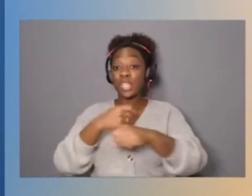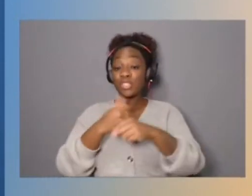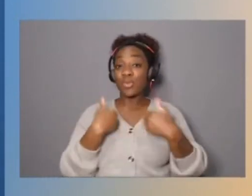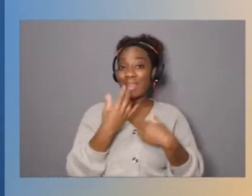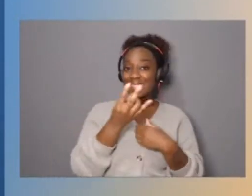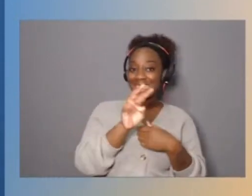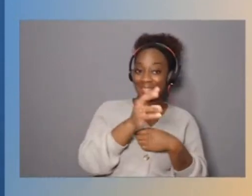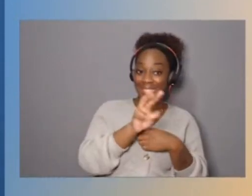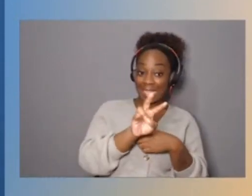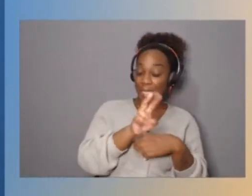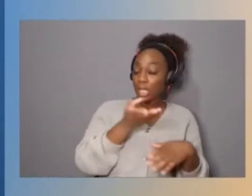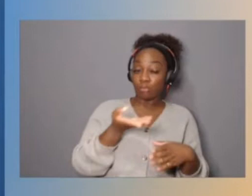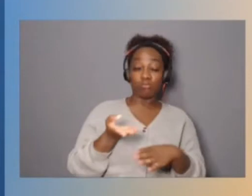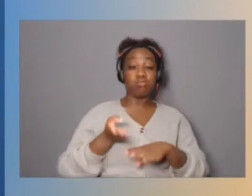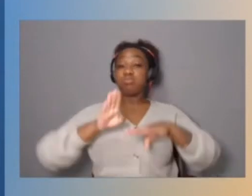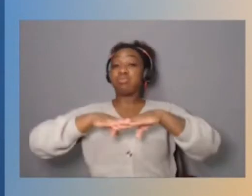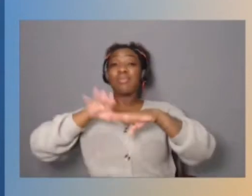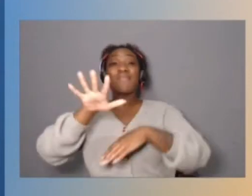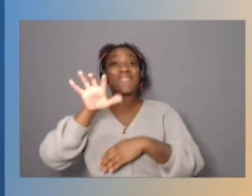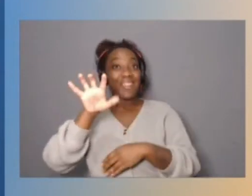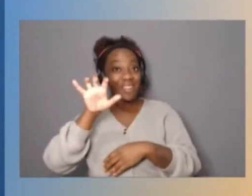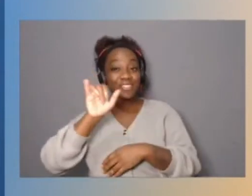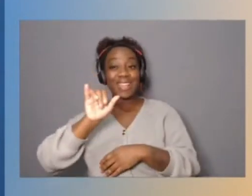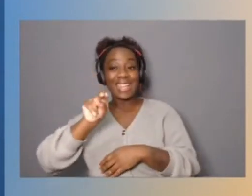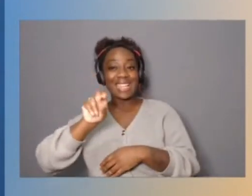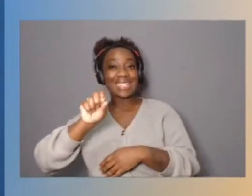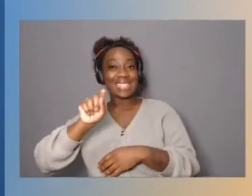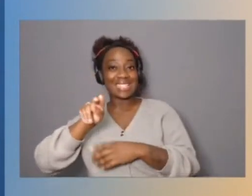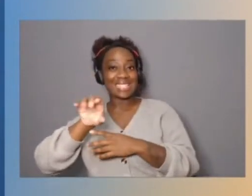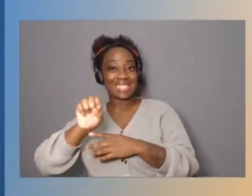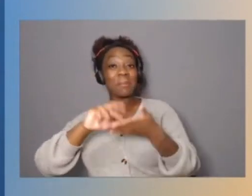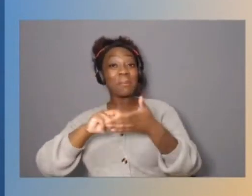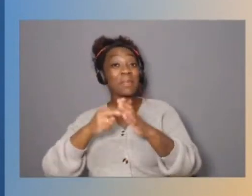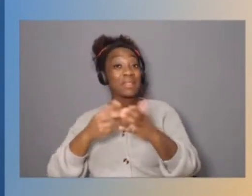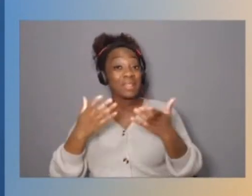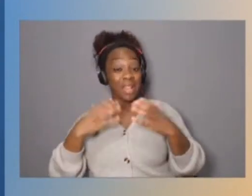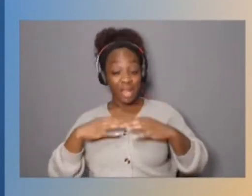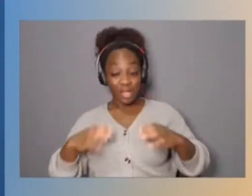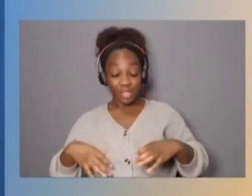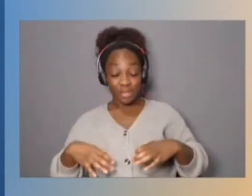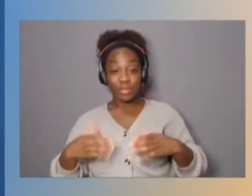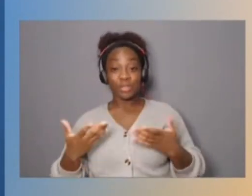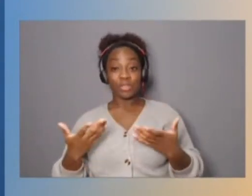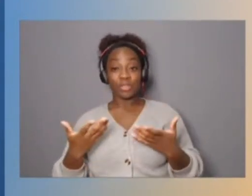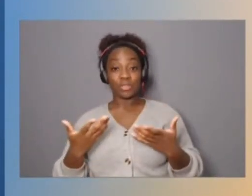So what that means is our customers can, if more efficiently use our infrastructure